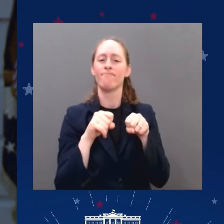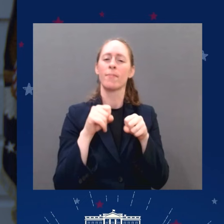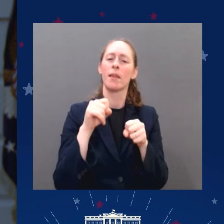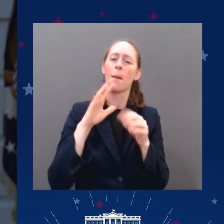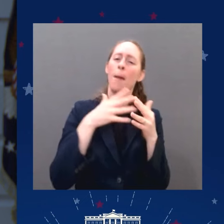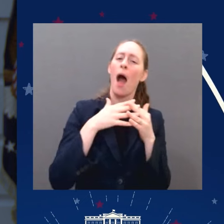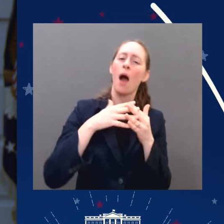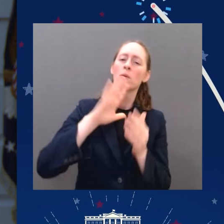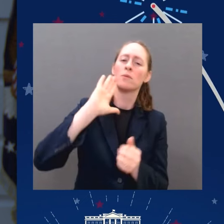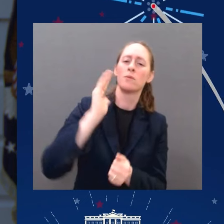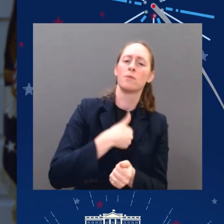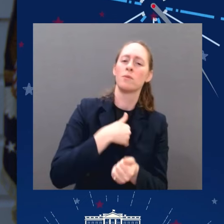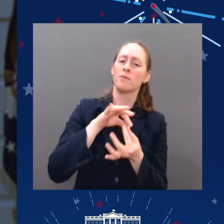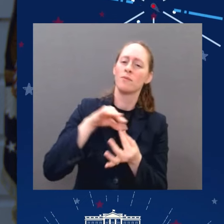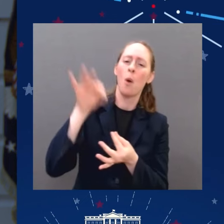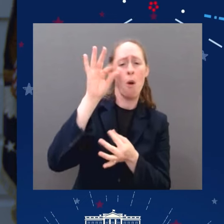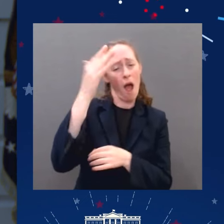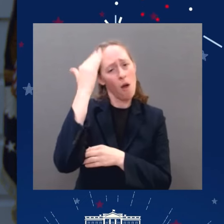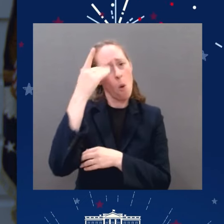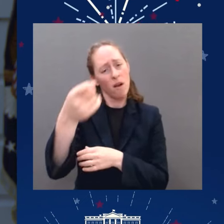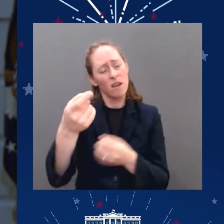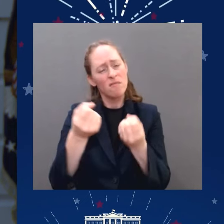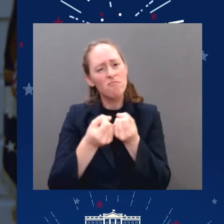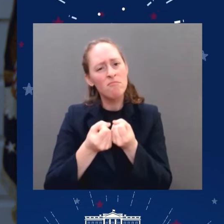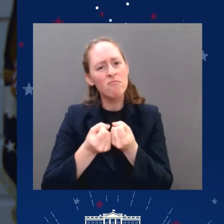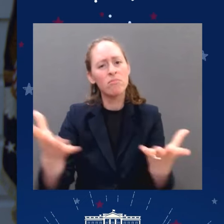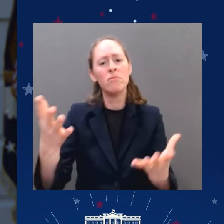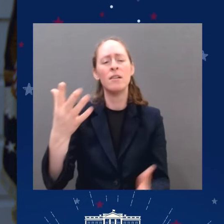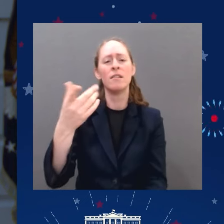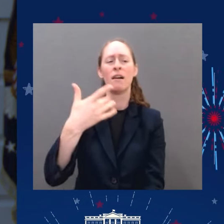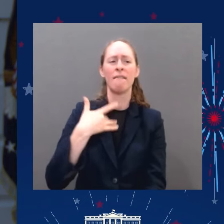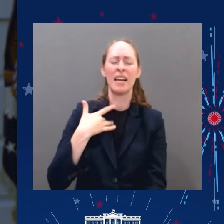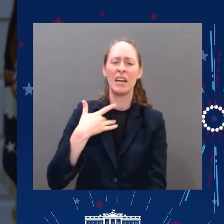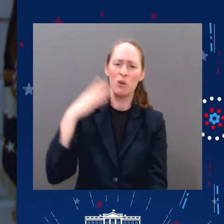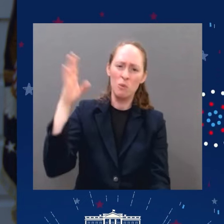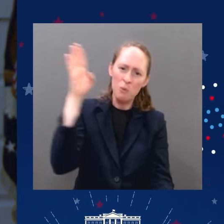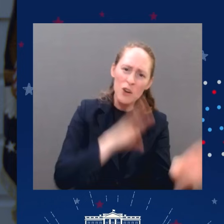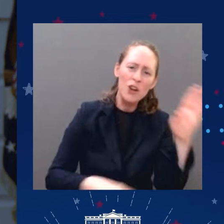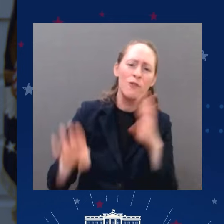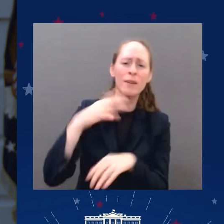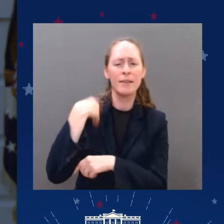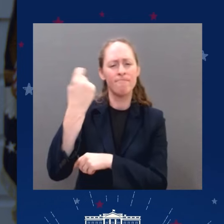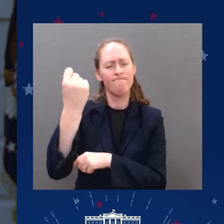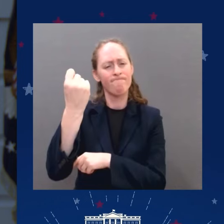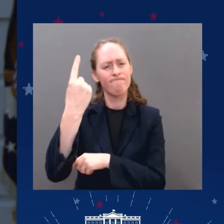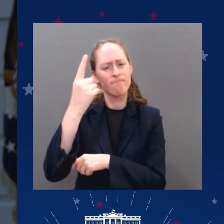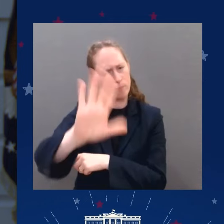But tonight, I want you to know we're going to get through all of this -- for all that we have faced,